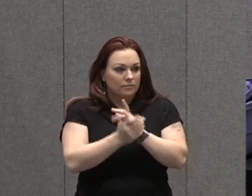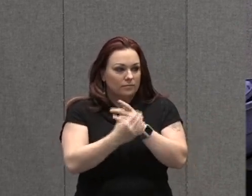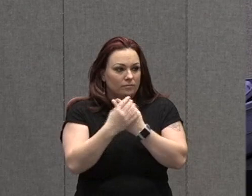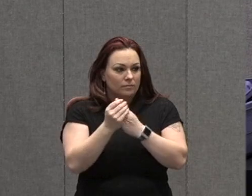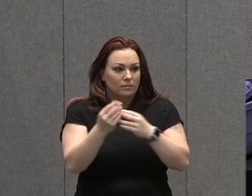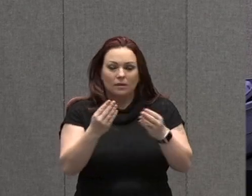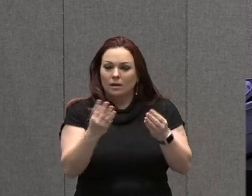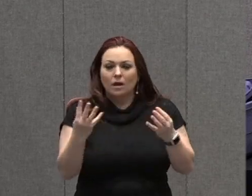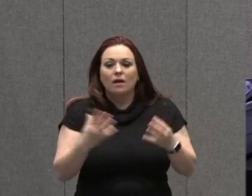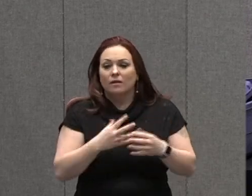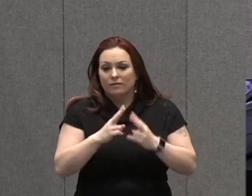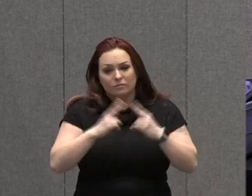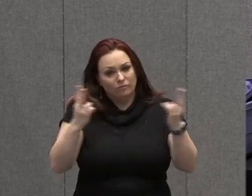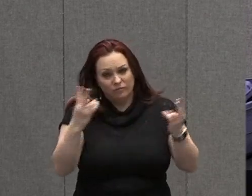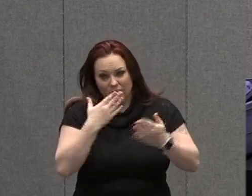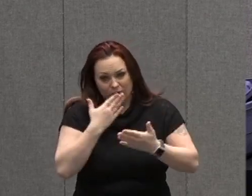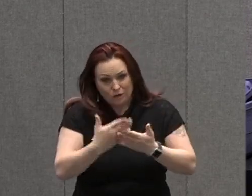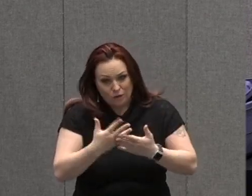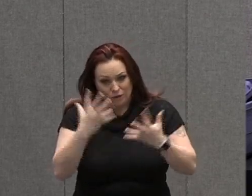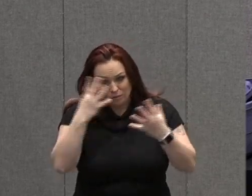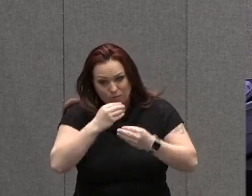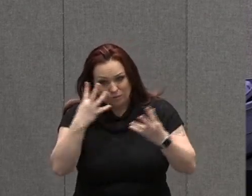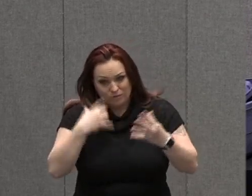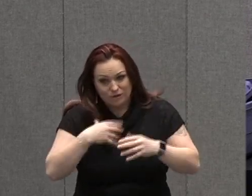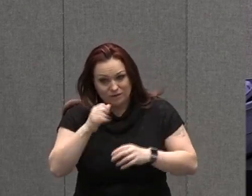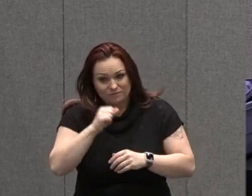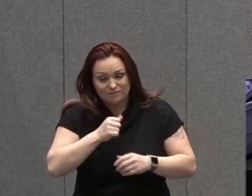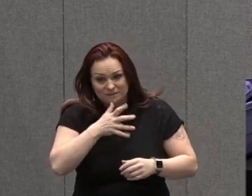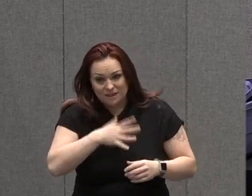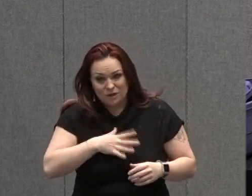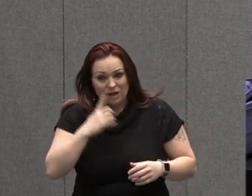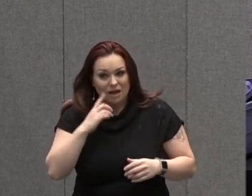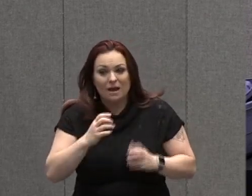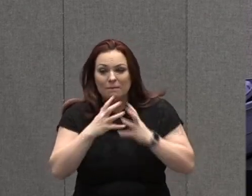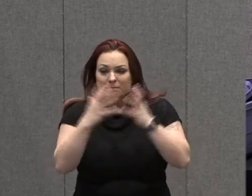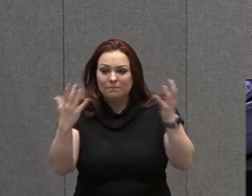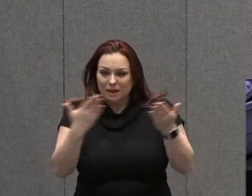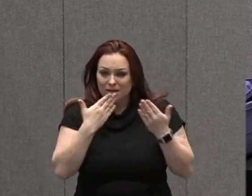Muy bien Señorita. Muchas gracias. Okay here we go. Brrrrrrrr